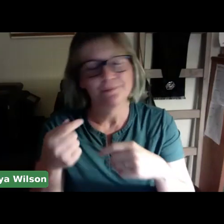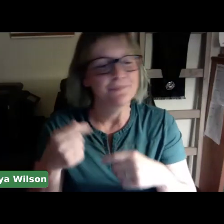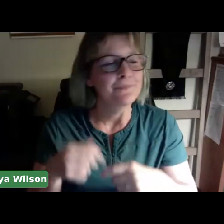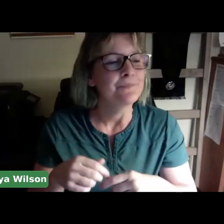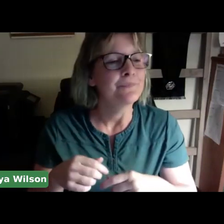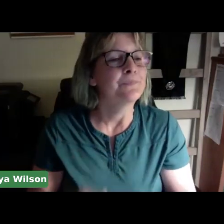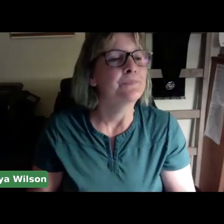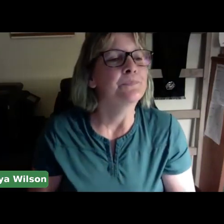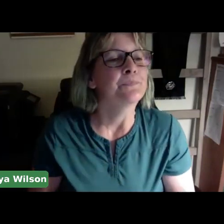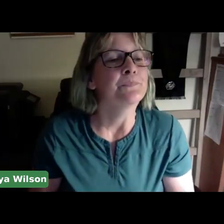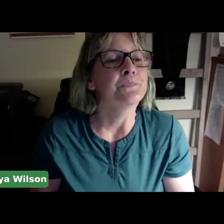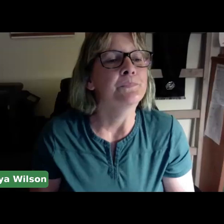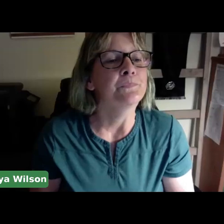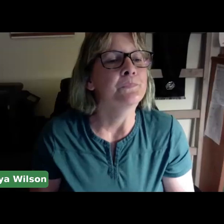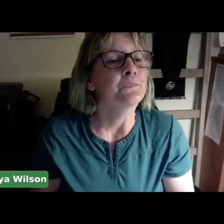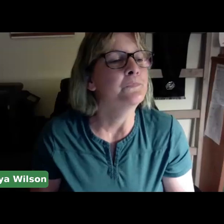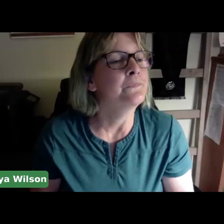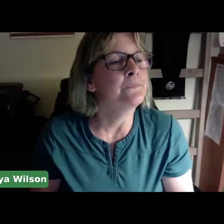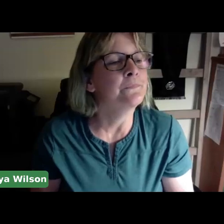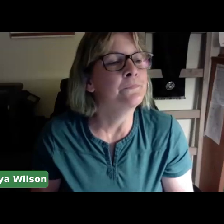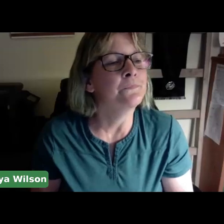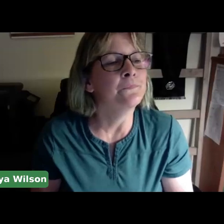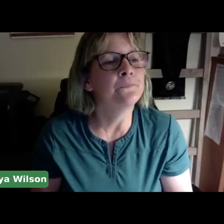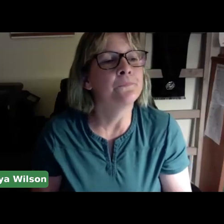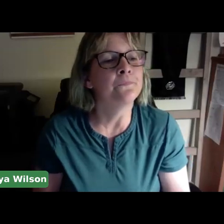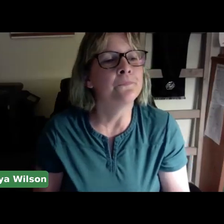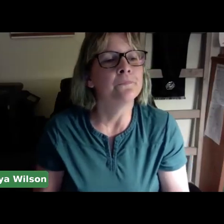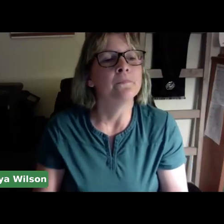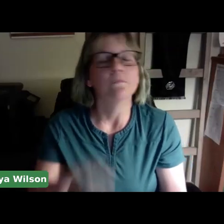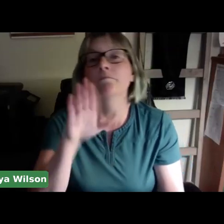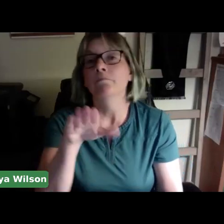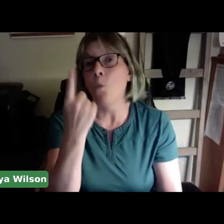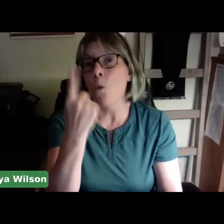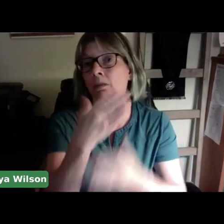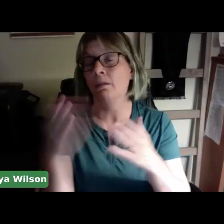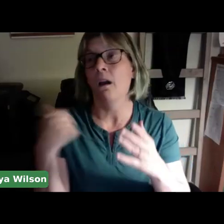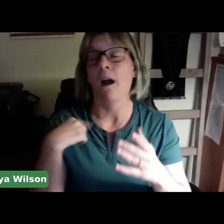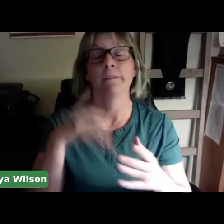Just in case situations come up or as you might know when you're out there climbing situations can change.